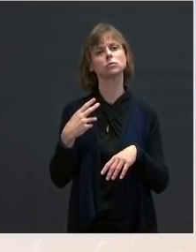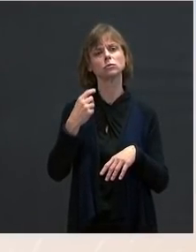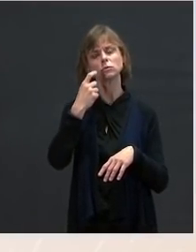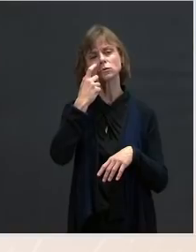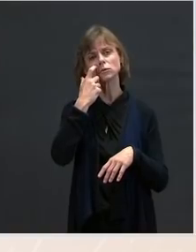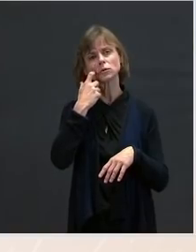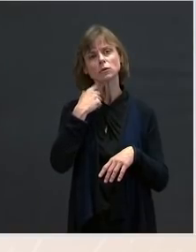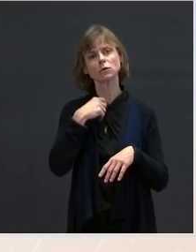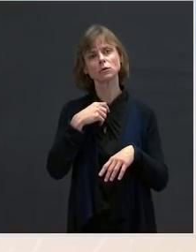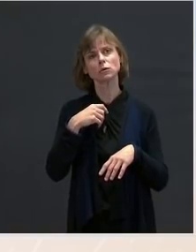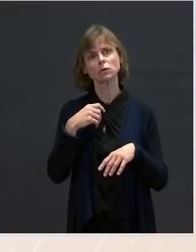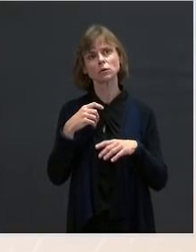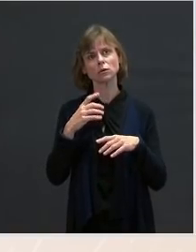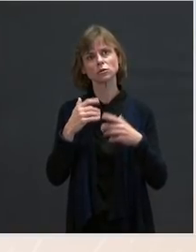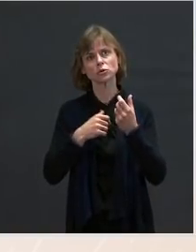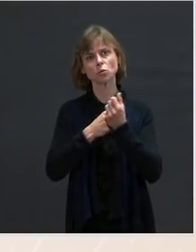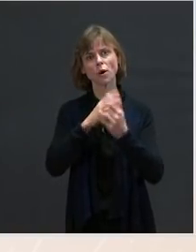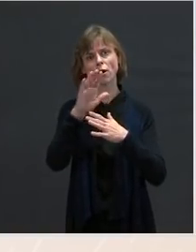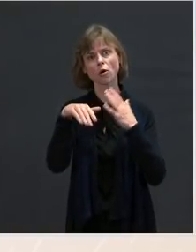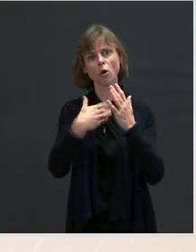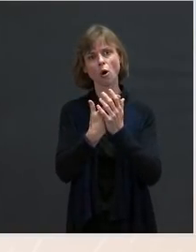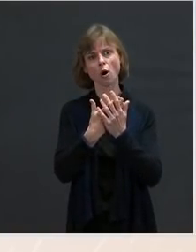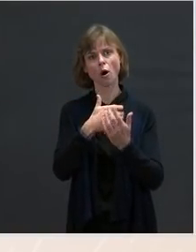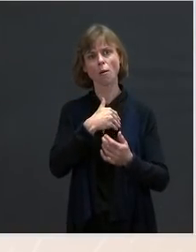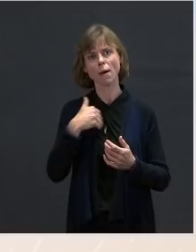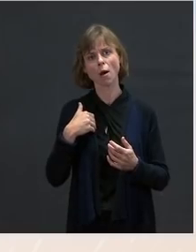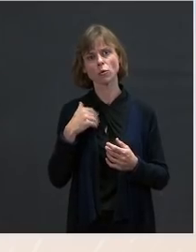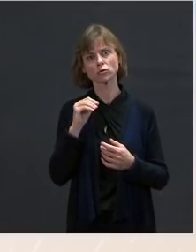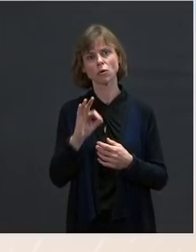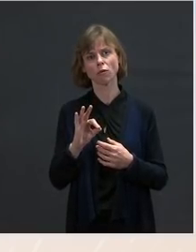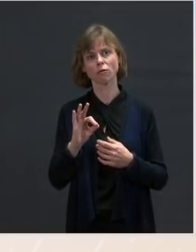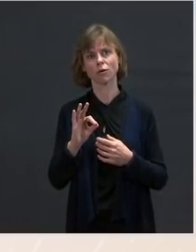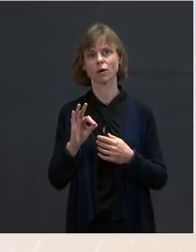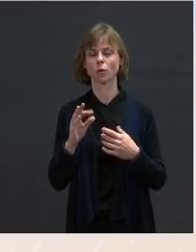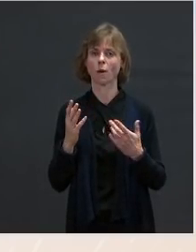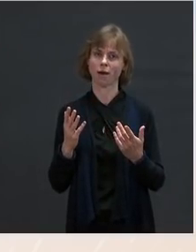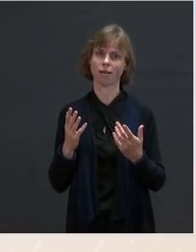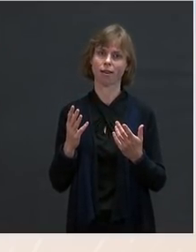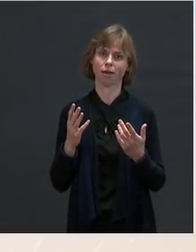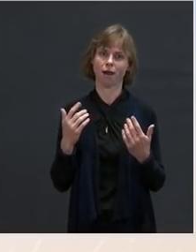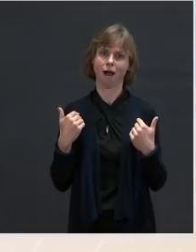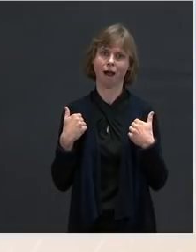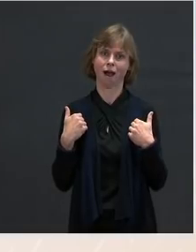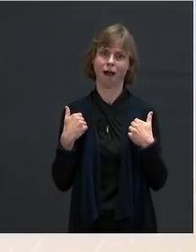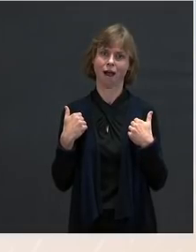have the support of all members of the Democratic caucus? Ms. Psaki: Well, I don't have a whip count for you here,